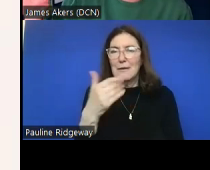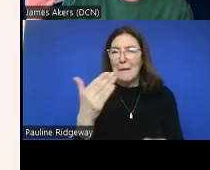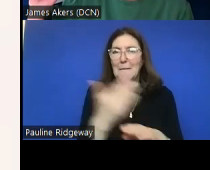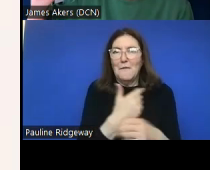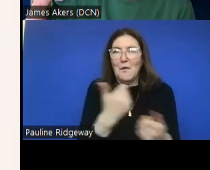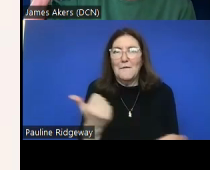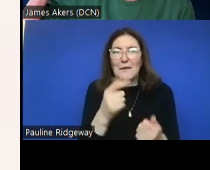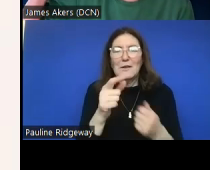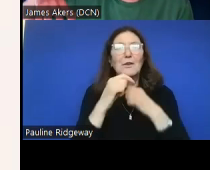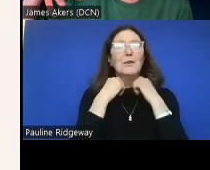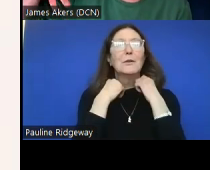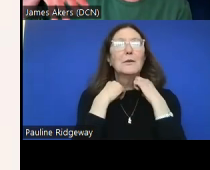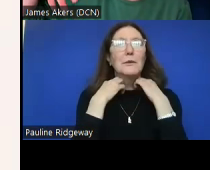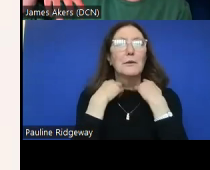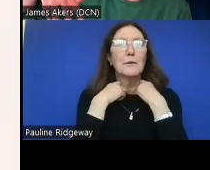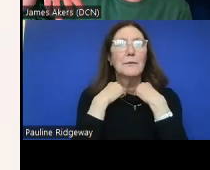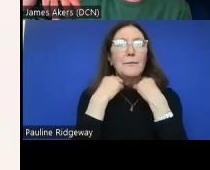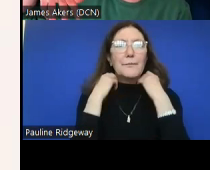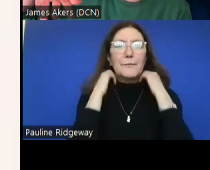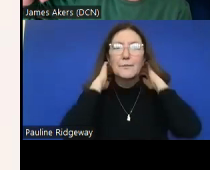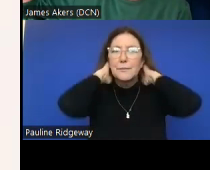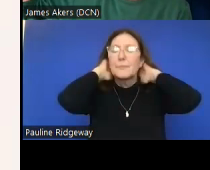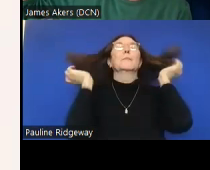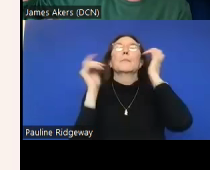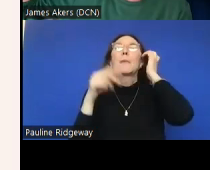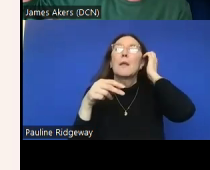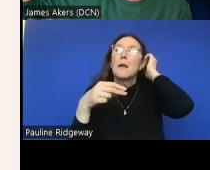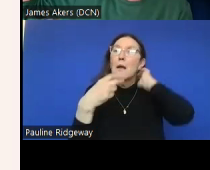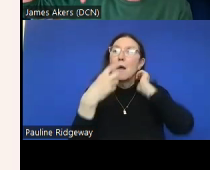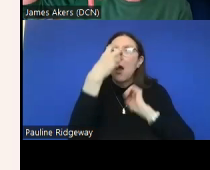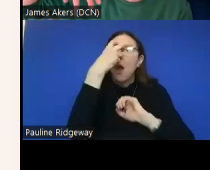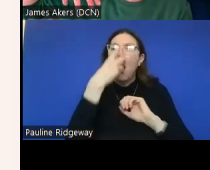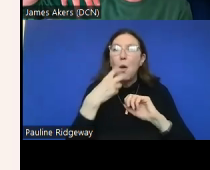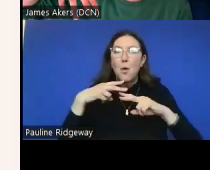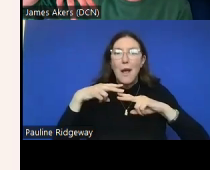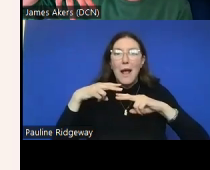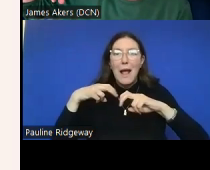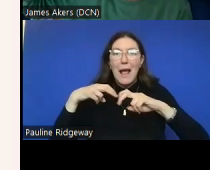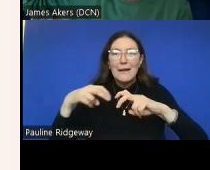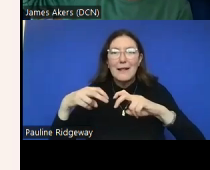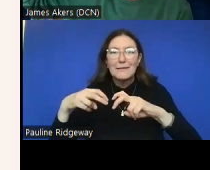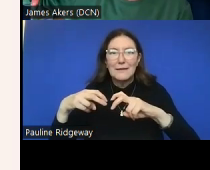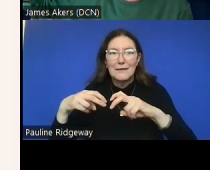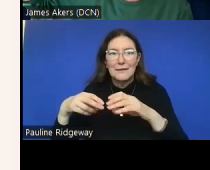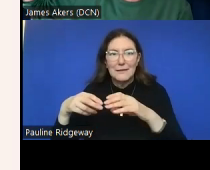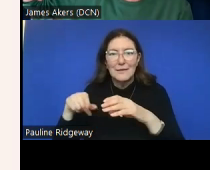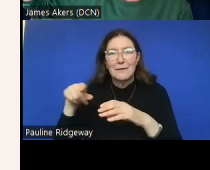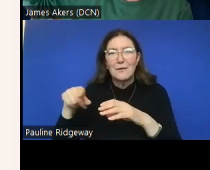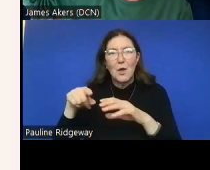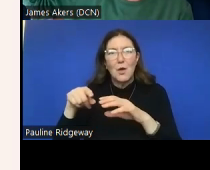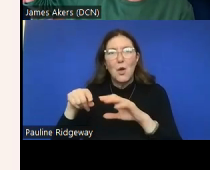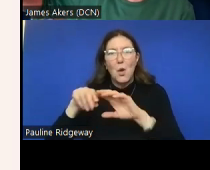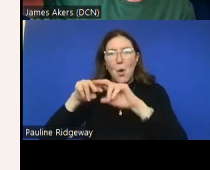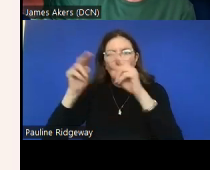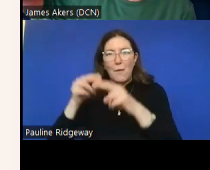is that the old analytics version, Universal Analytics, is going to stop working in July.